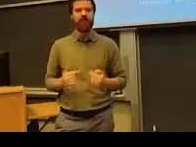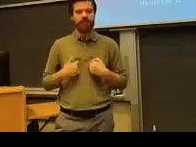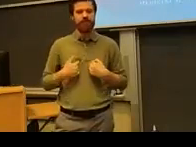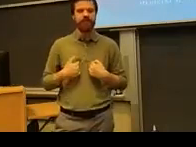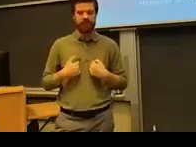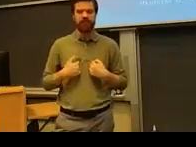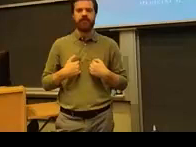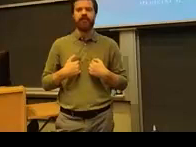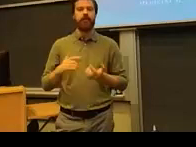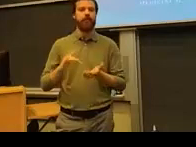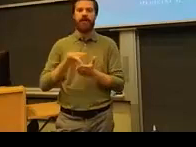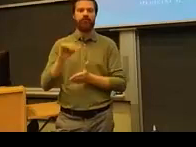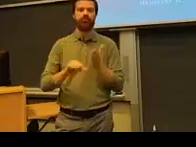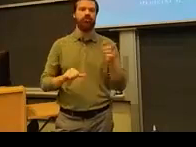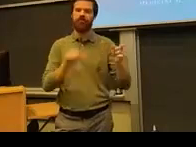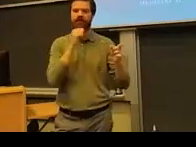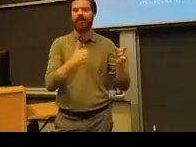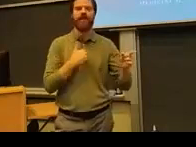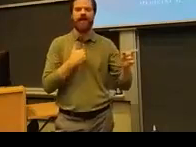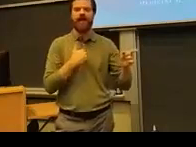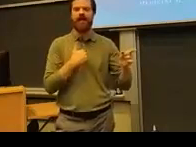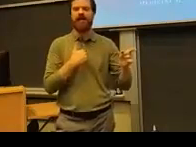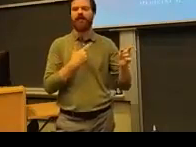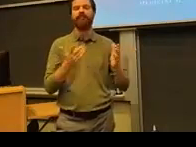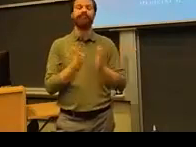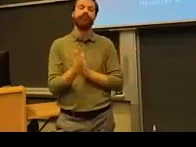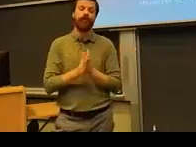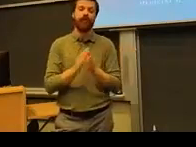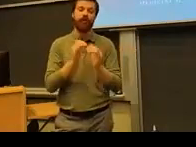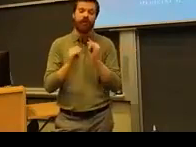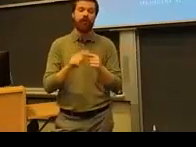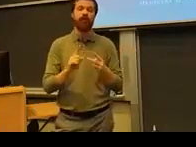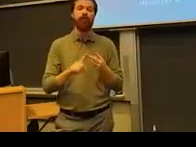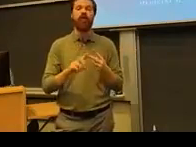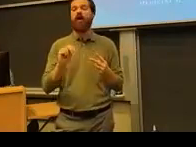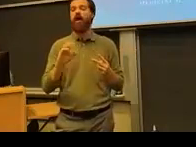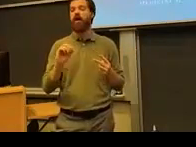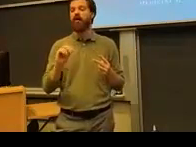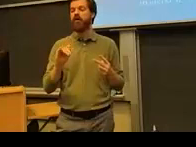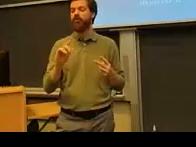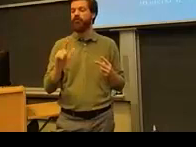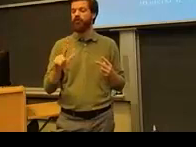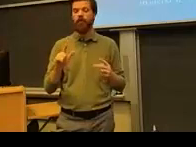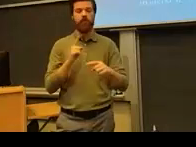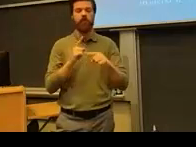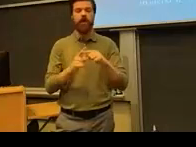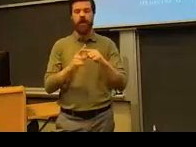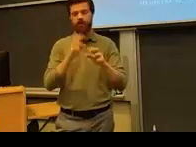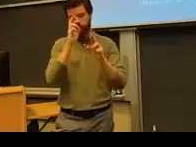Med surge does not motivational interviewing uh unconditional positive regard um solution focused